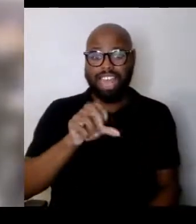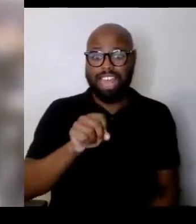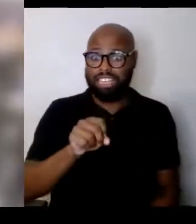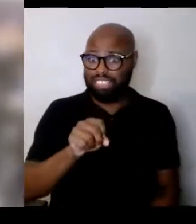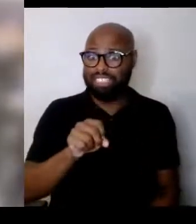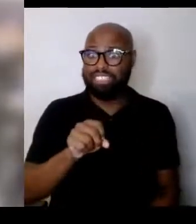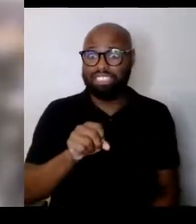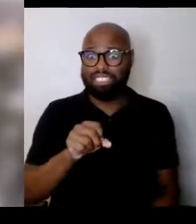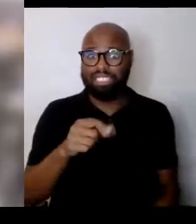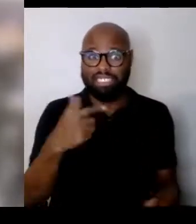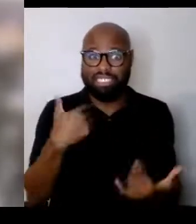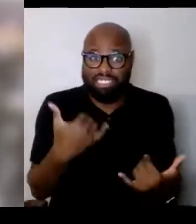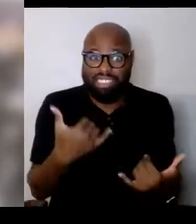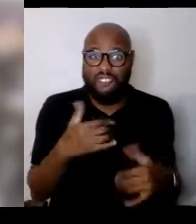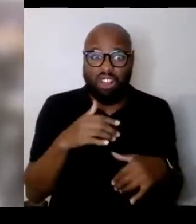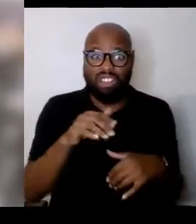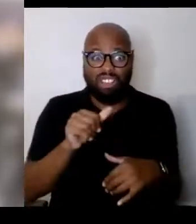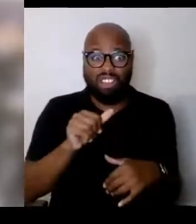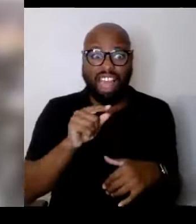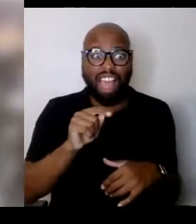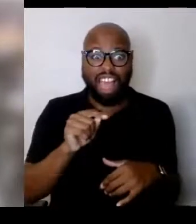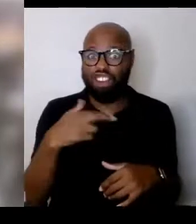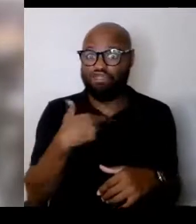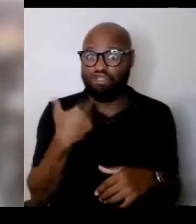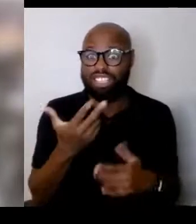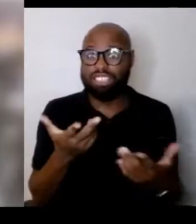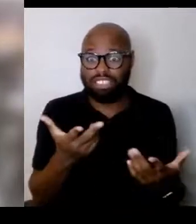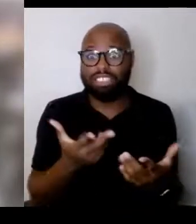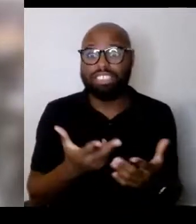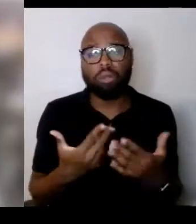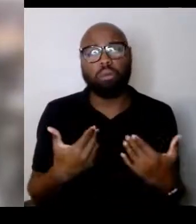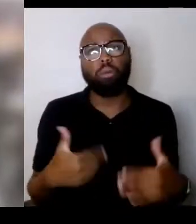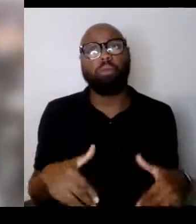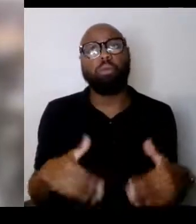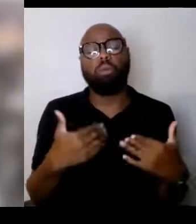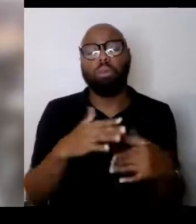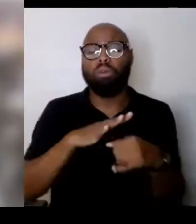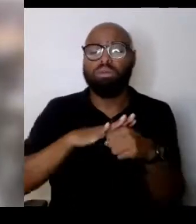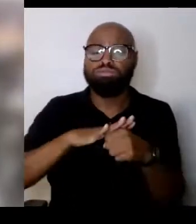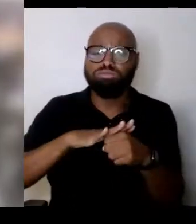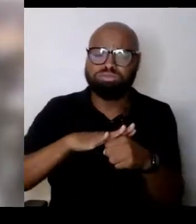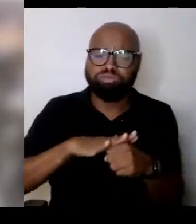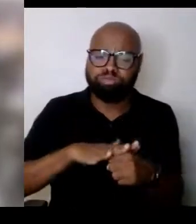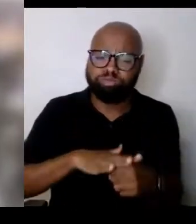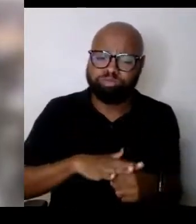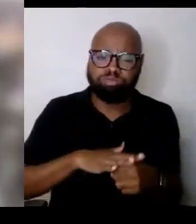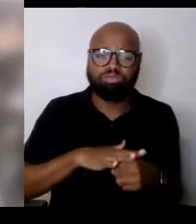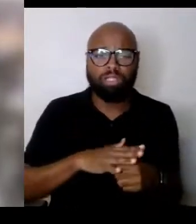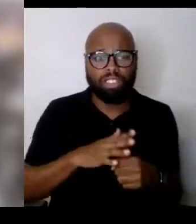It is an extremely stressful thing to deal with, and psychologically it does take a toll on you,